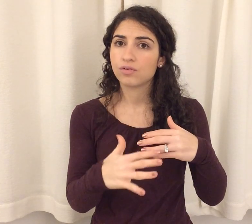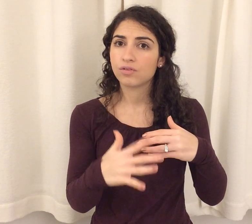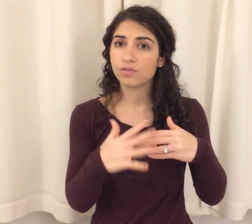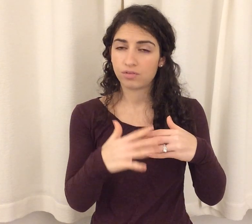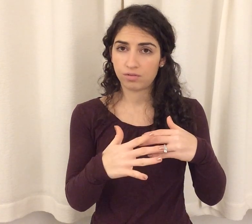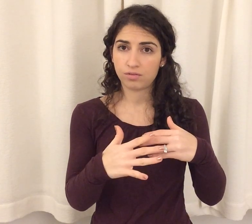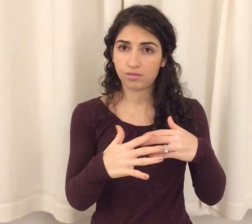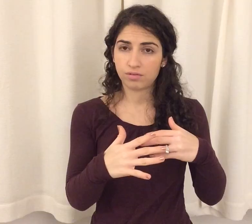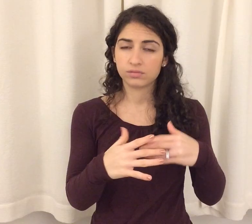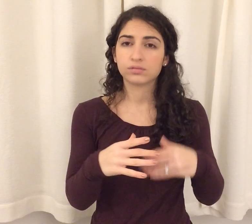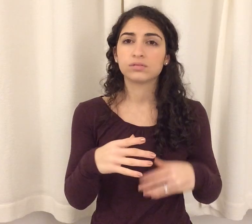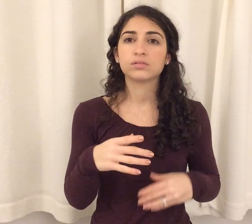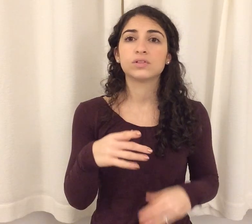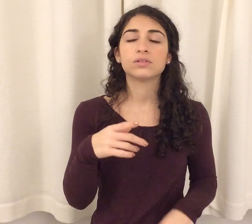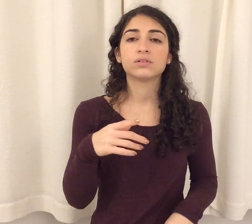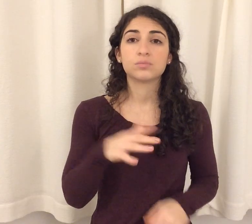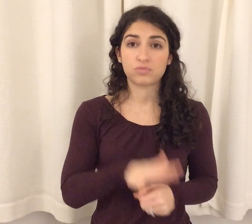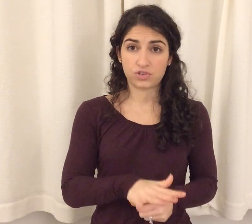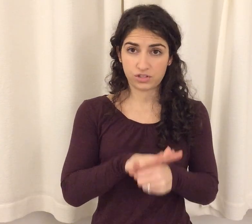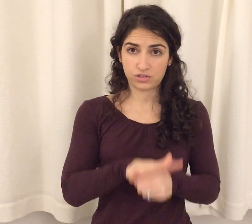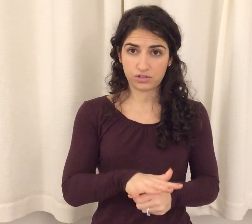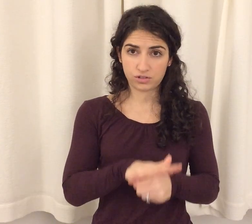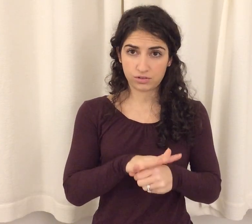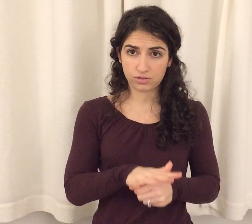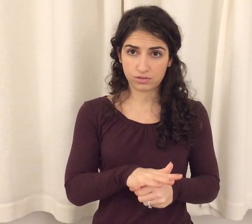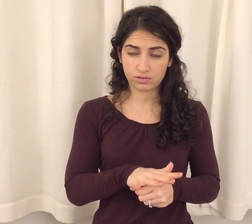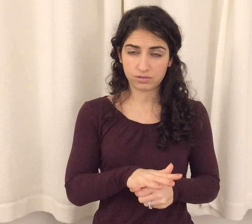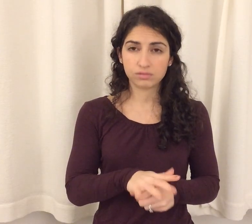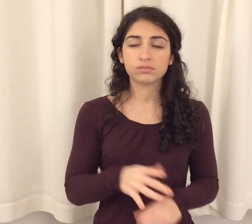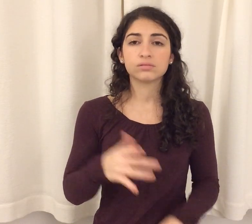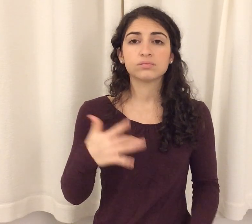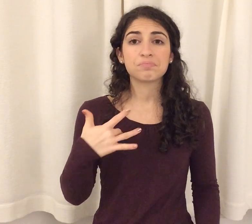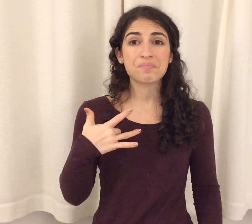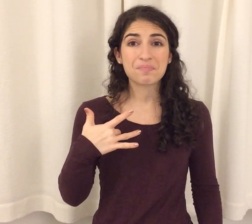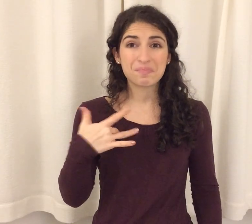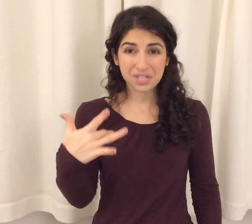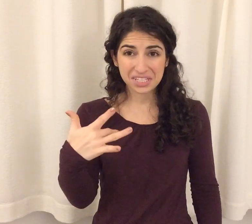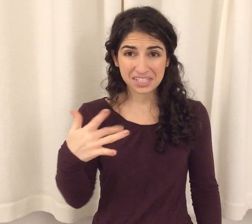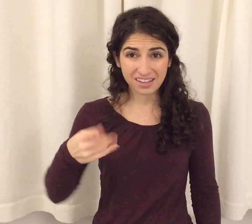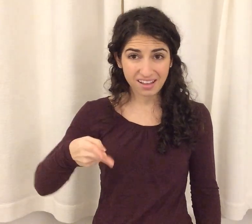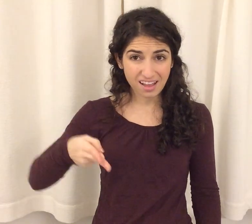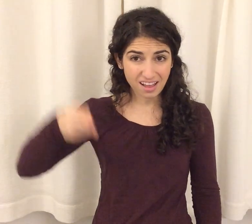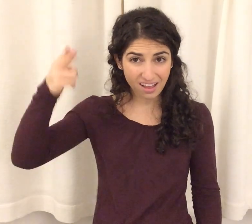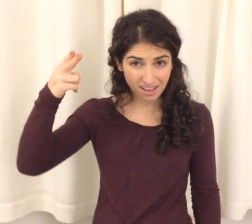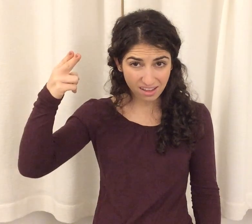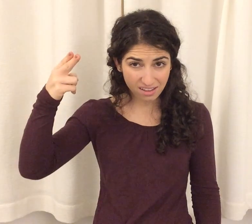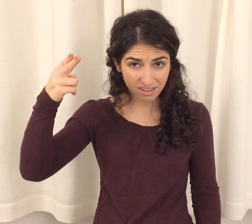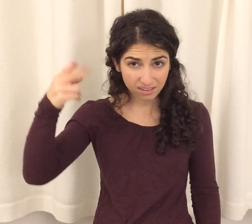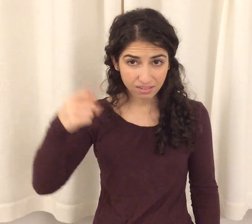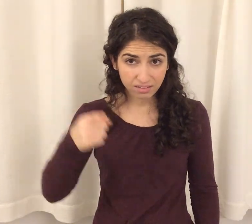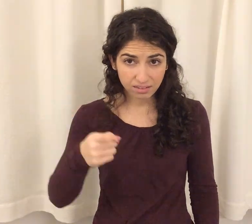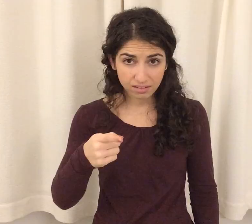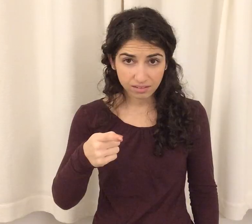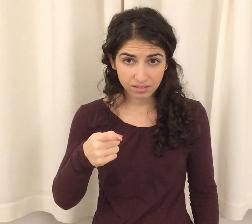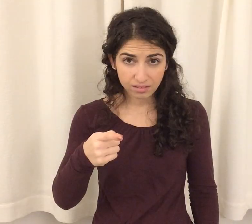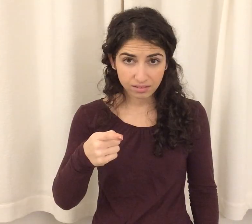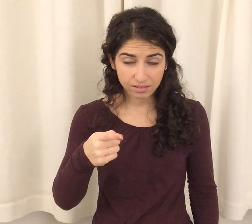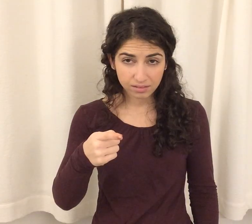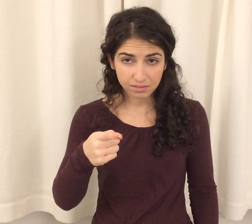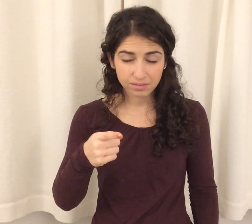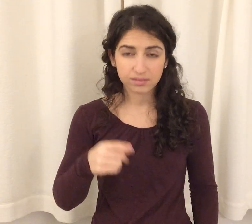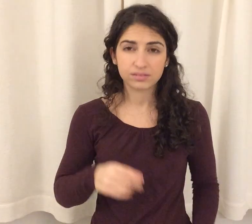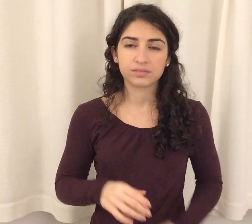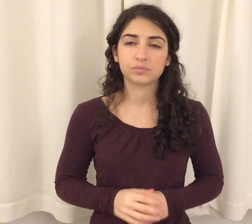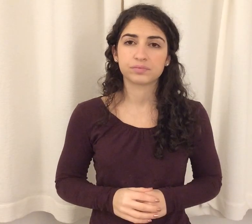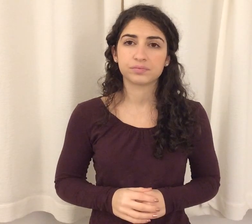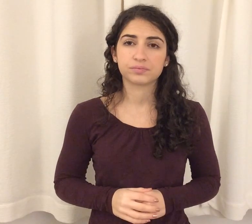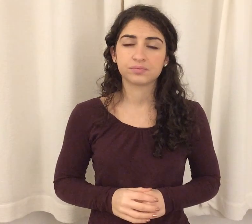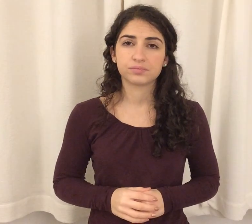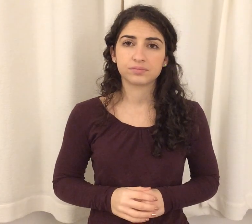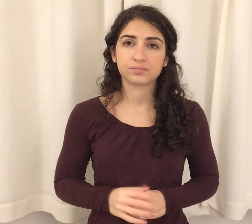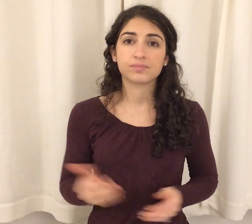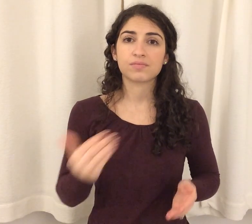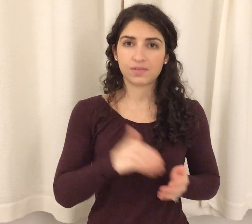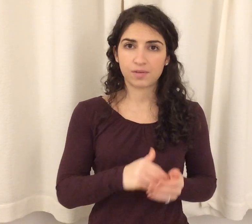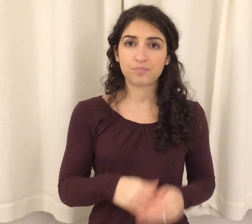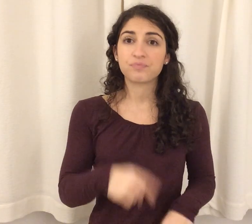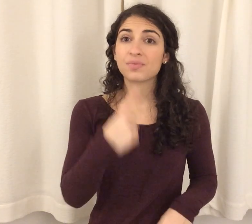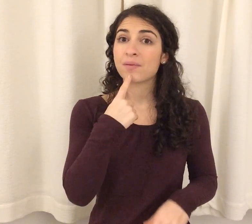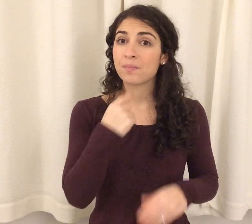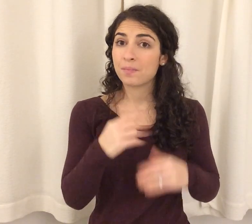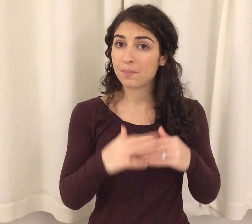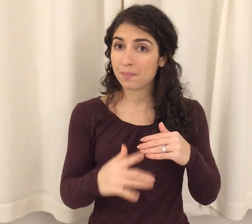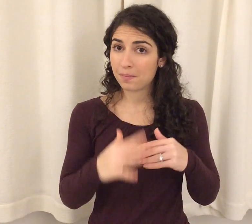pressure -- tend to be high? so again: Does